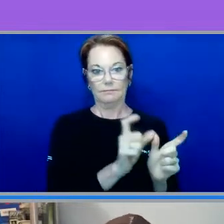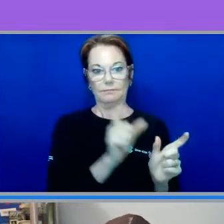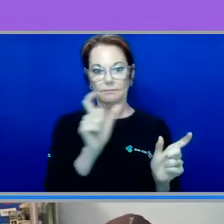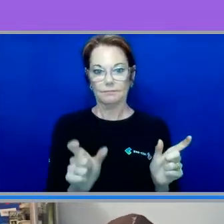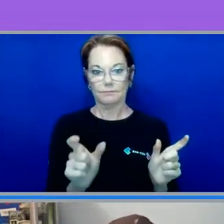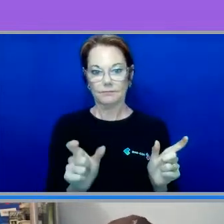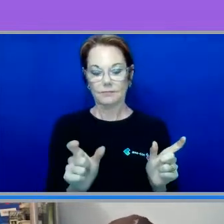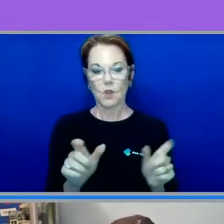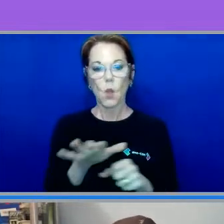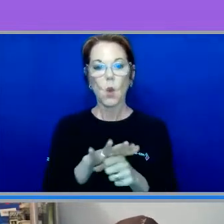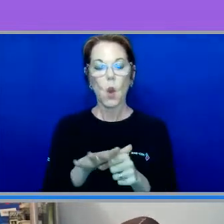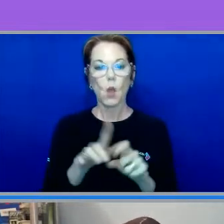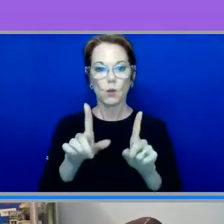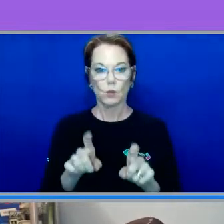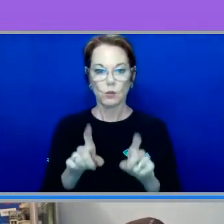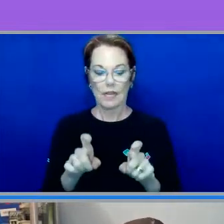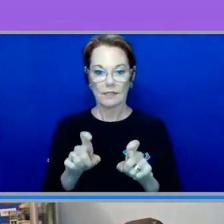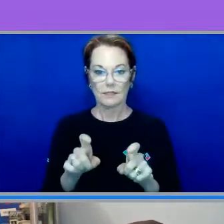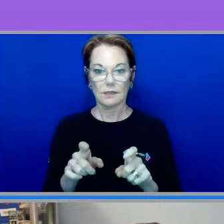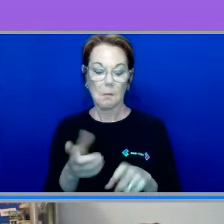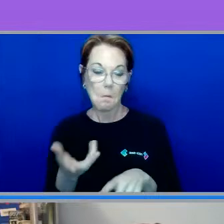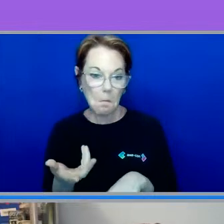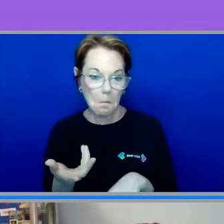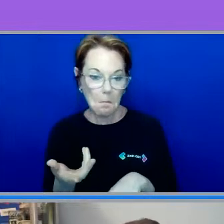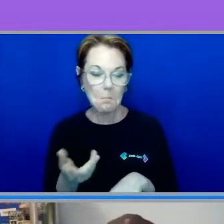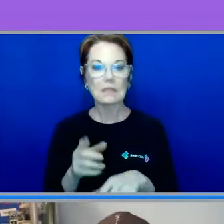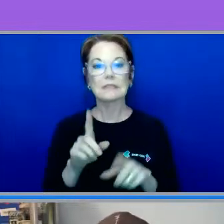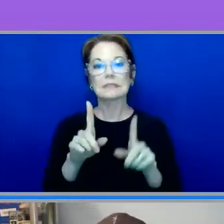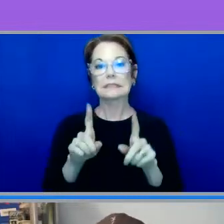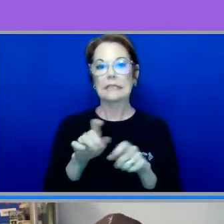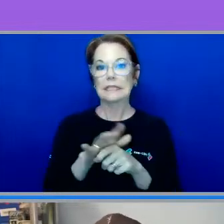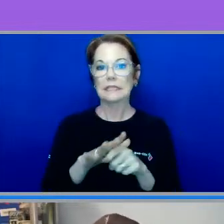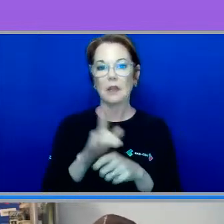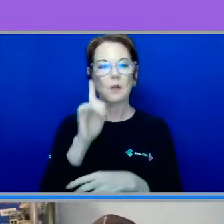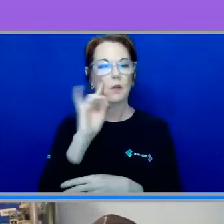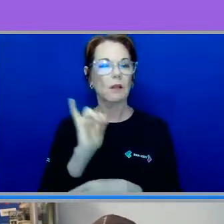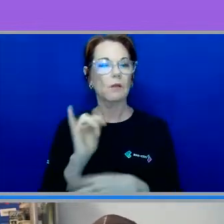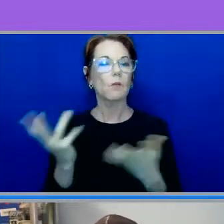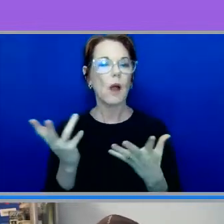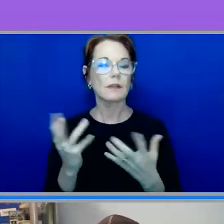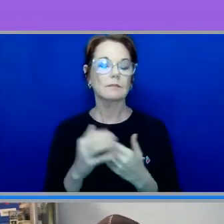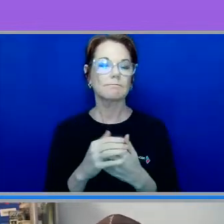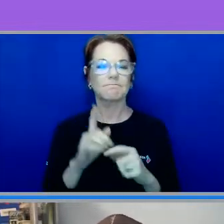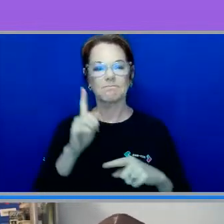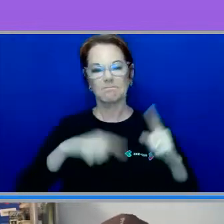locally. When building websites, testing locally can take many